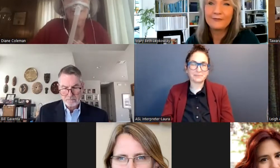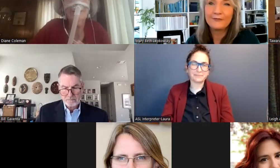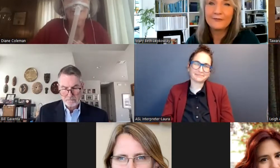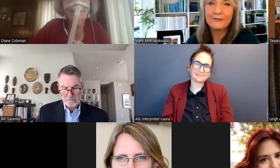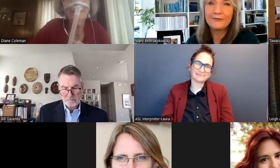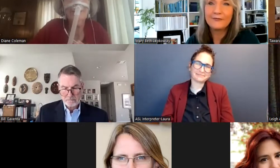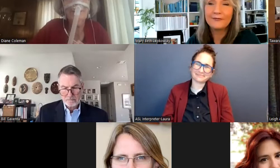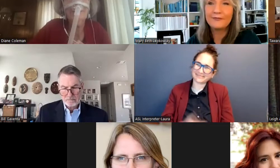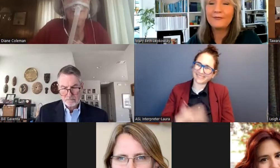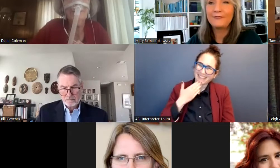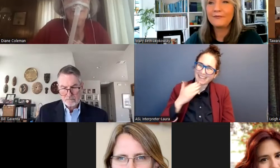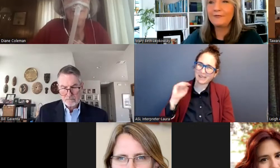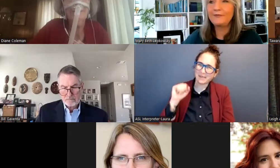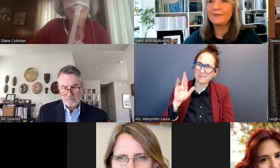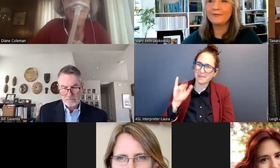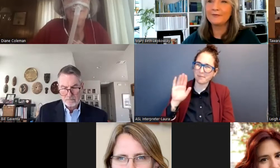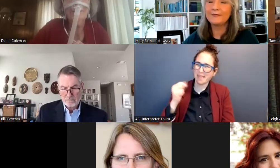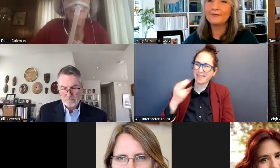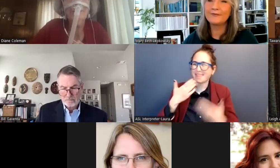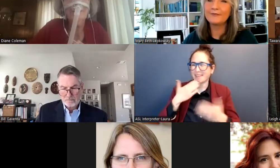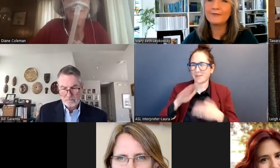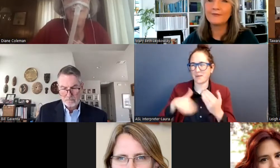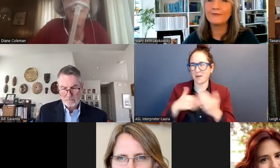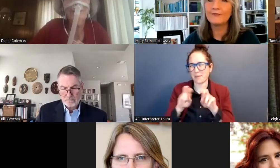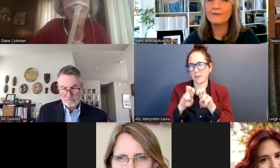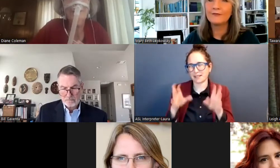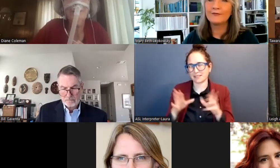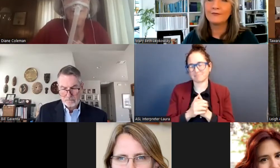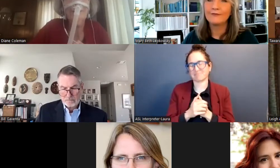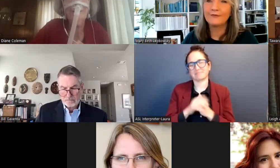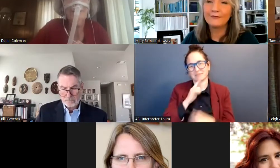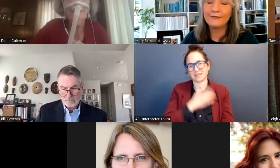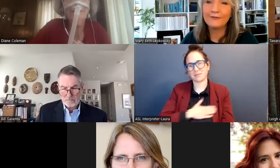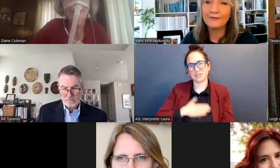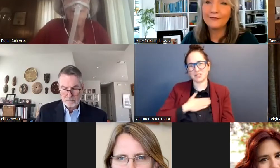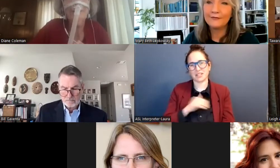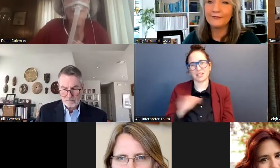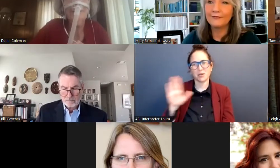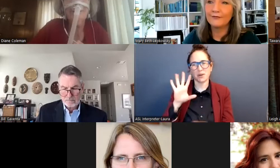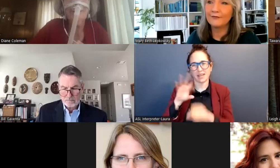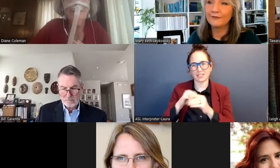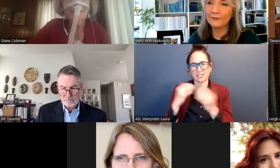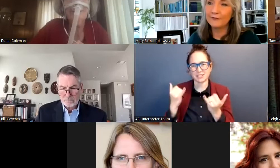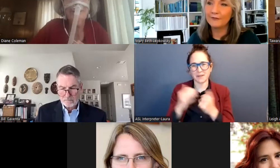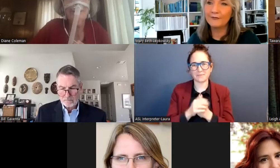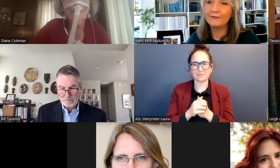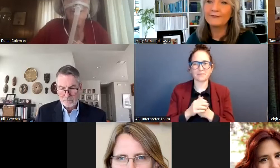Leigh Ann Kingsbury: Thanks, Mary Beth, and thanks to all the panelists. Really, really appreciate your your engagement here, also just kind of keeping an eye on the chat and there's